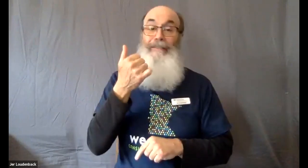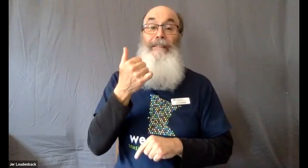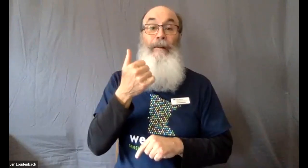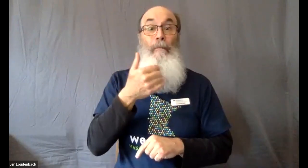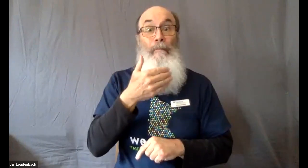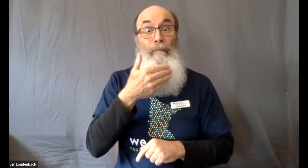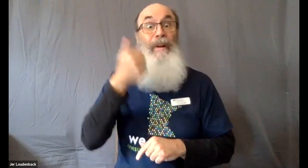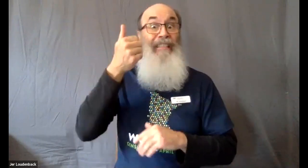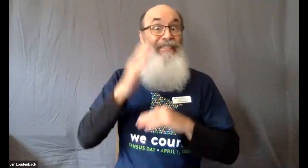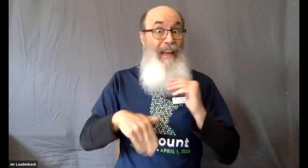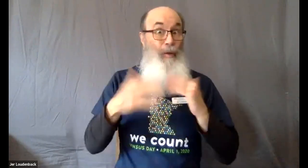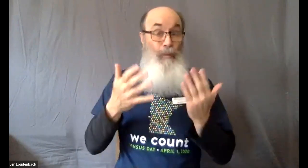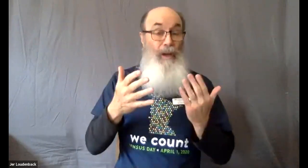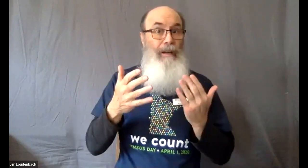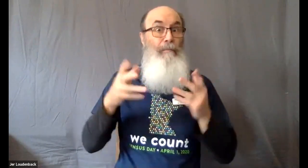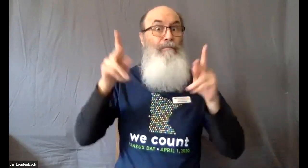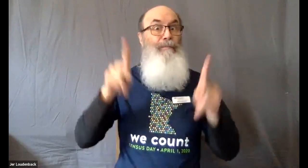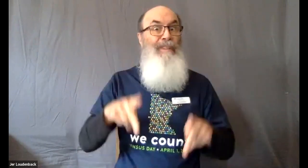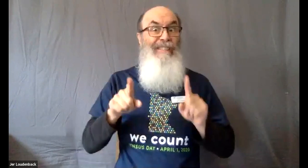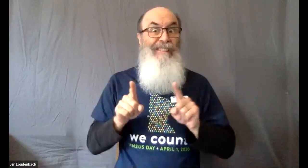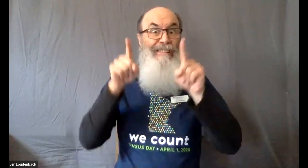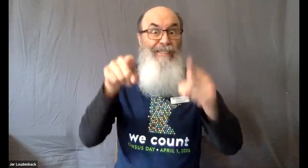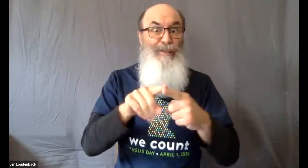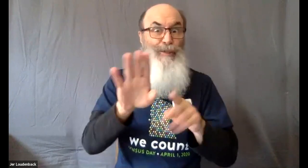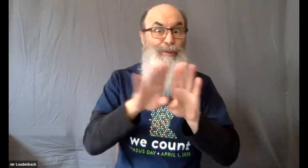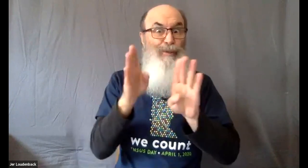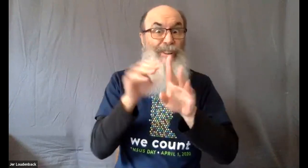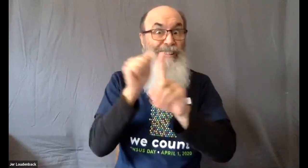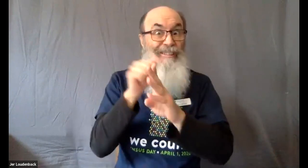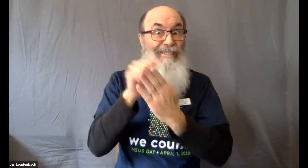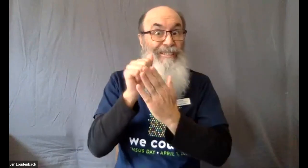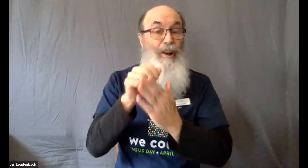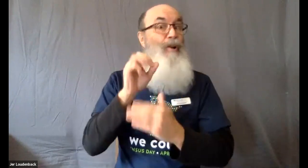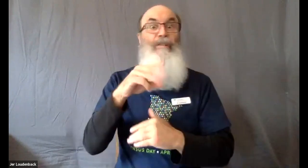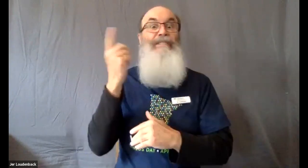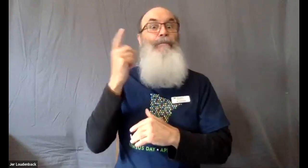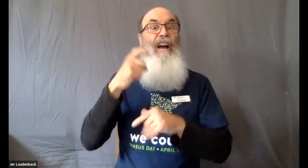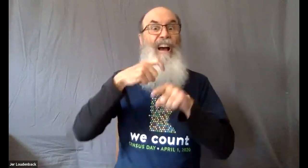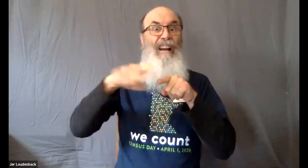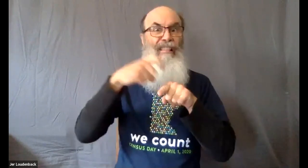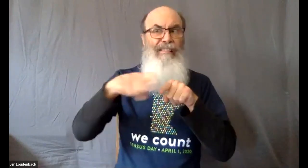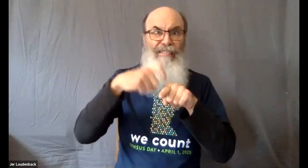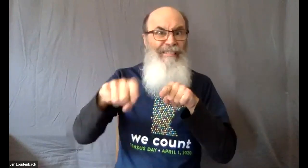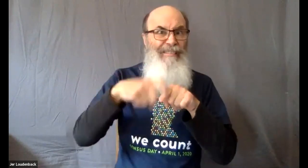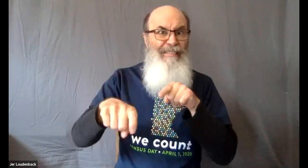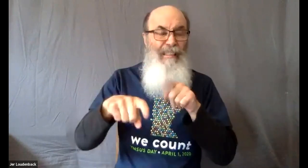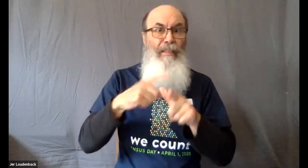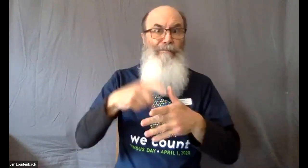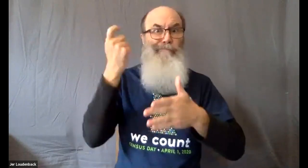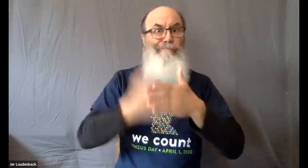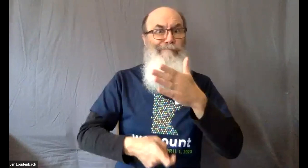Jer, basically I'm going to be explain why the census is sent out. It's sent out every 10 years. And the census is important because of course when you get